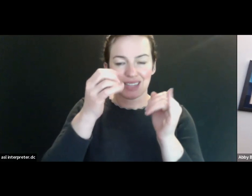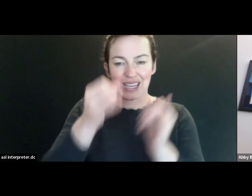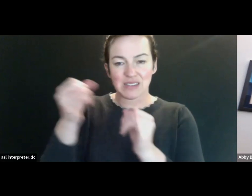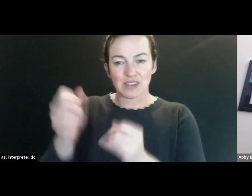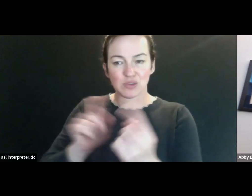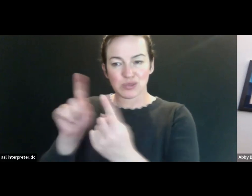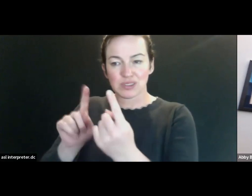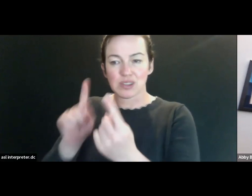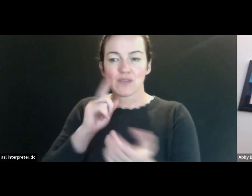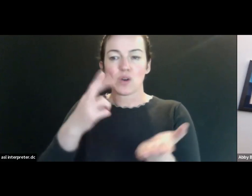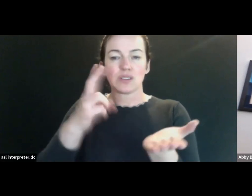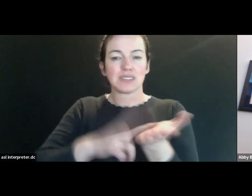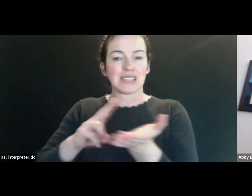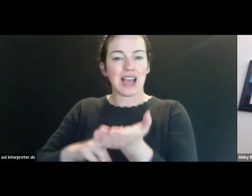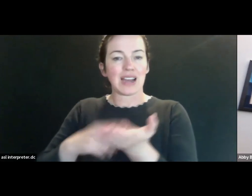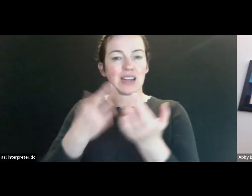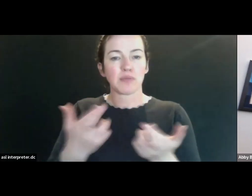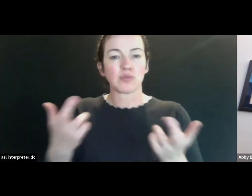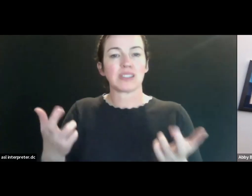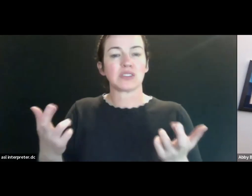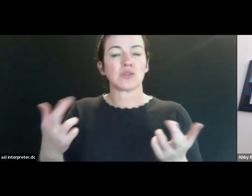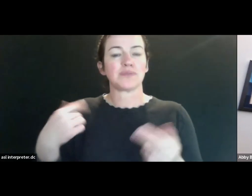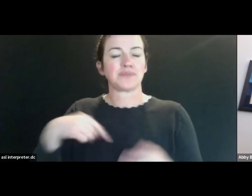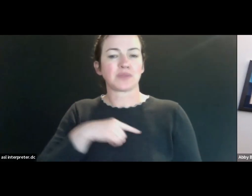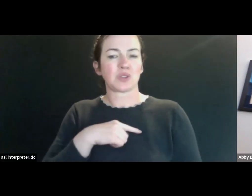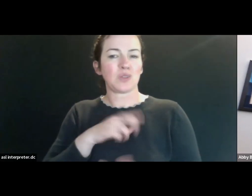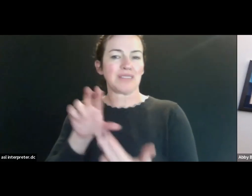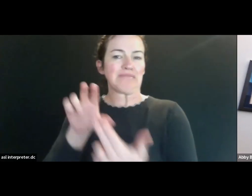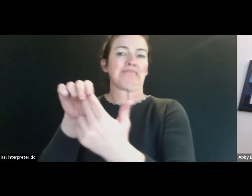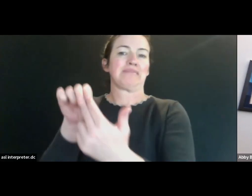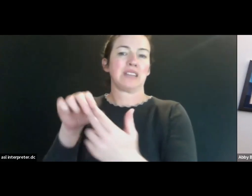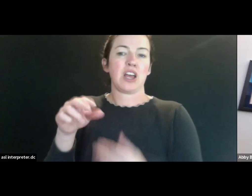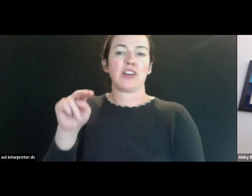different resources. We tap several of our nonprofits to work on that. I just got off